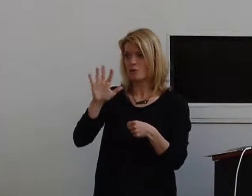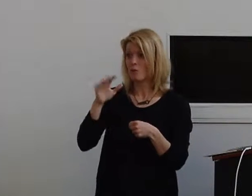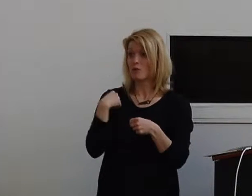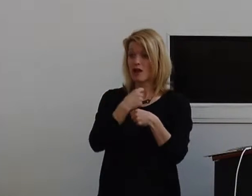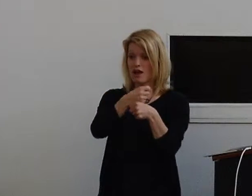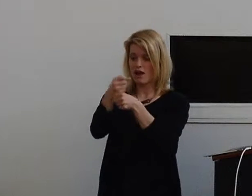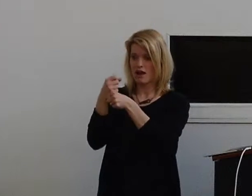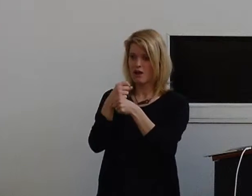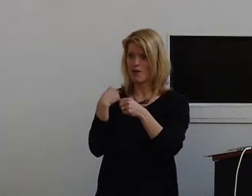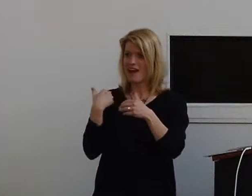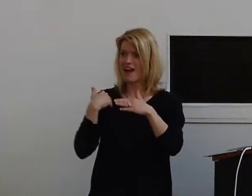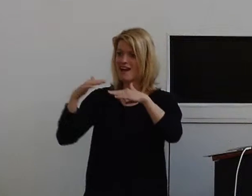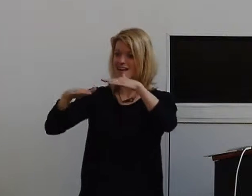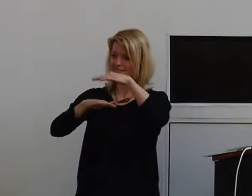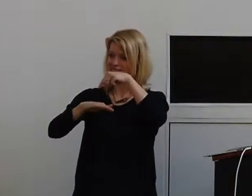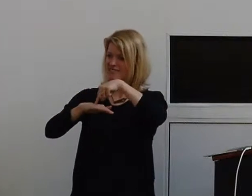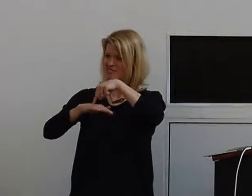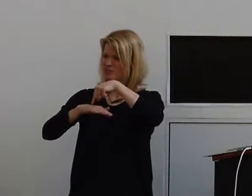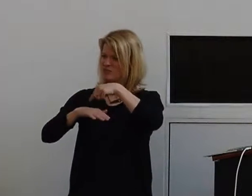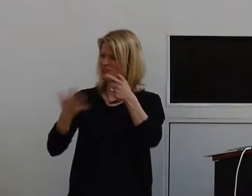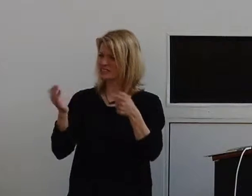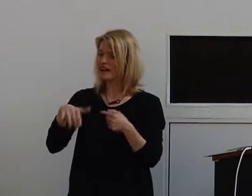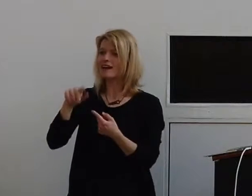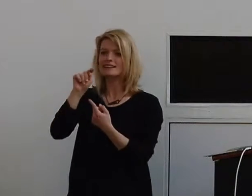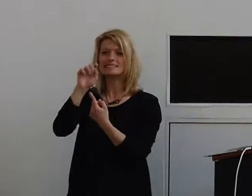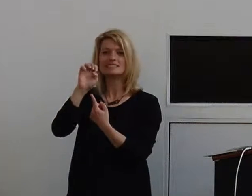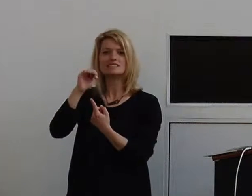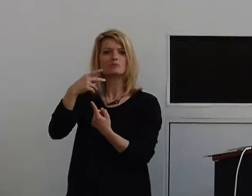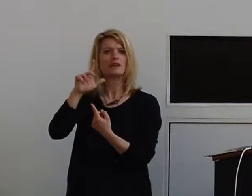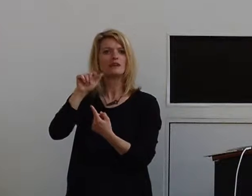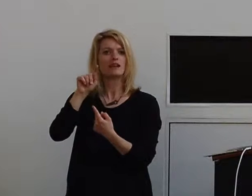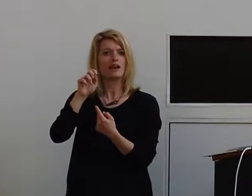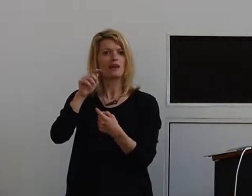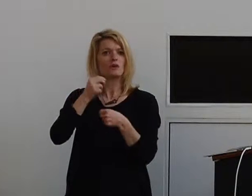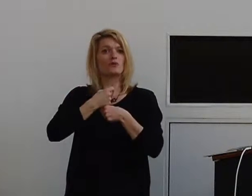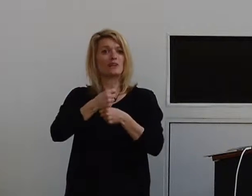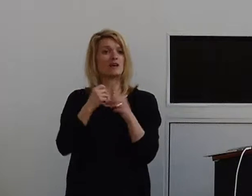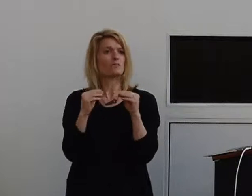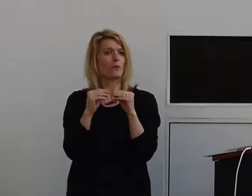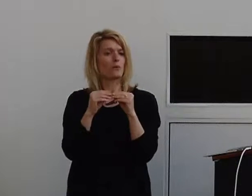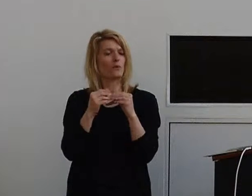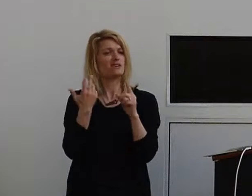What we've developed is apps, but we've also developed a template on which to create more apps